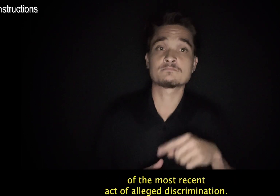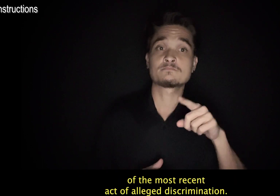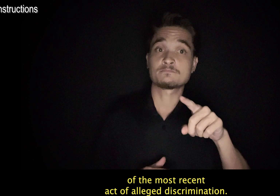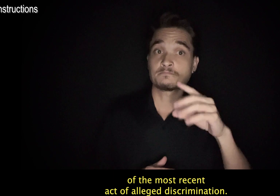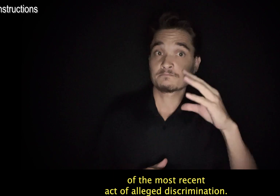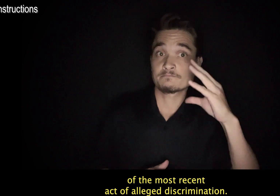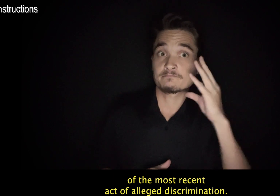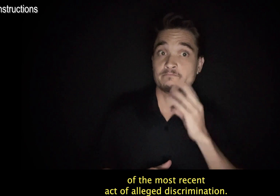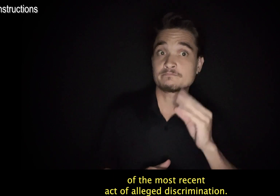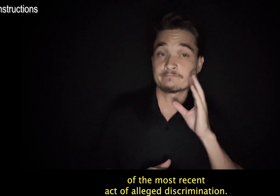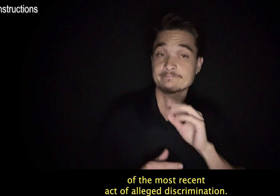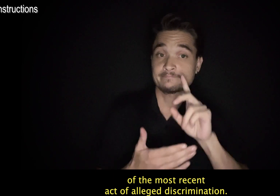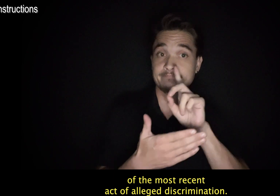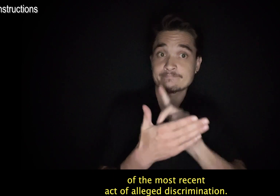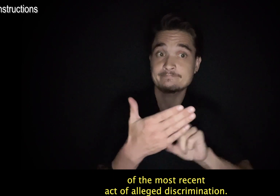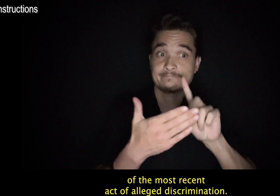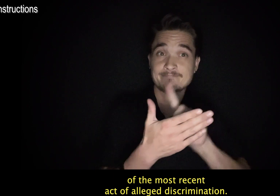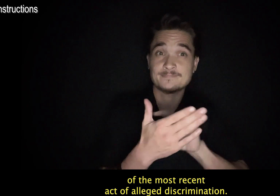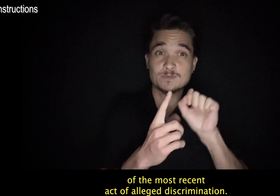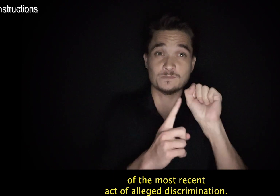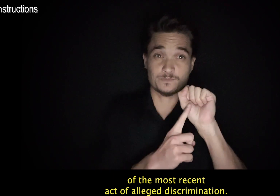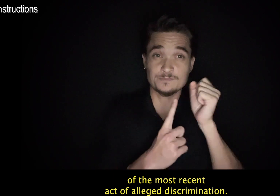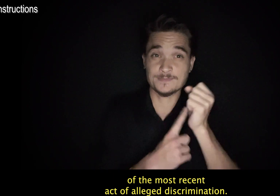of the most recent act of alleged discrimination.